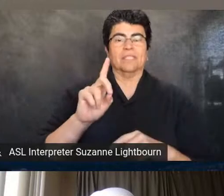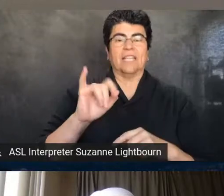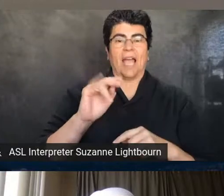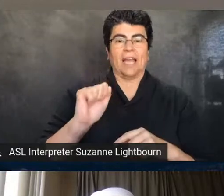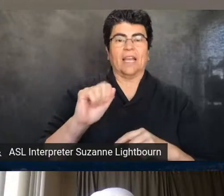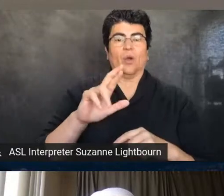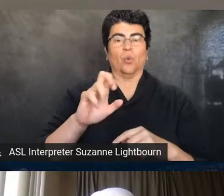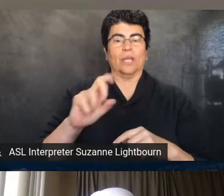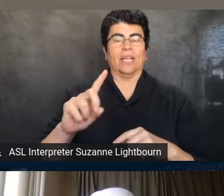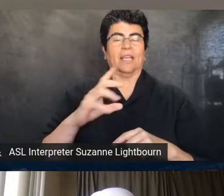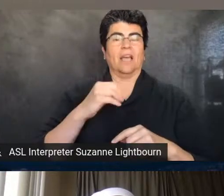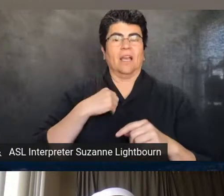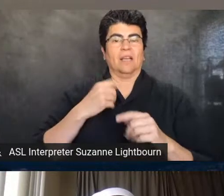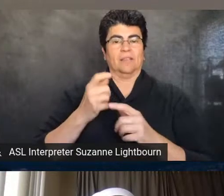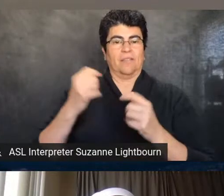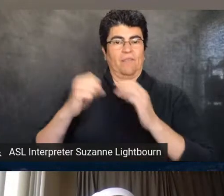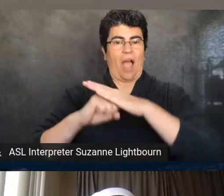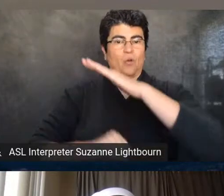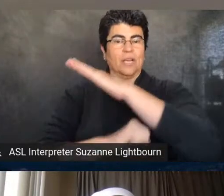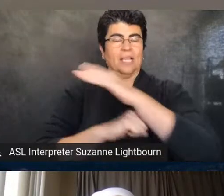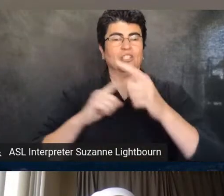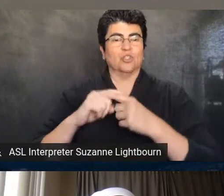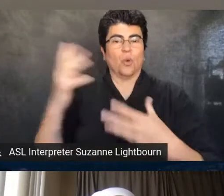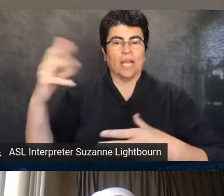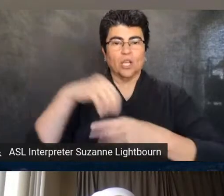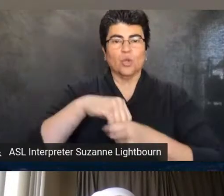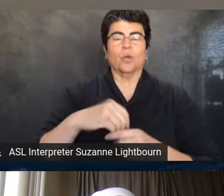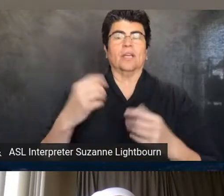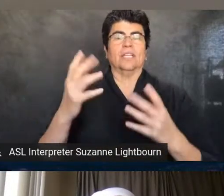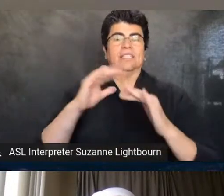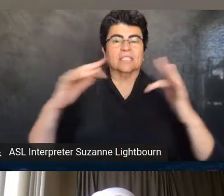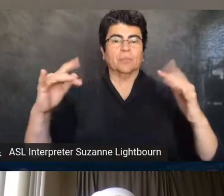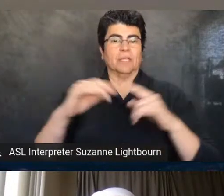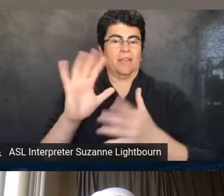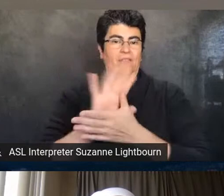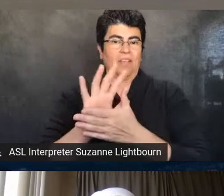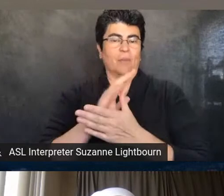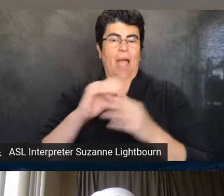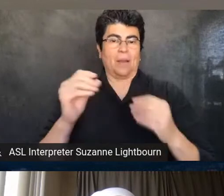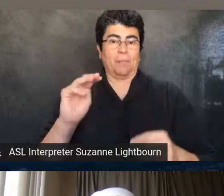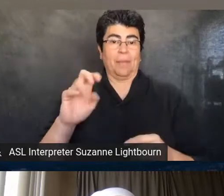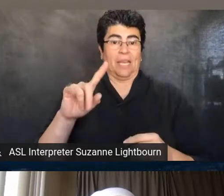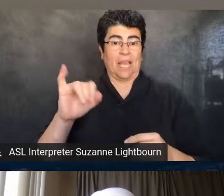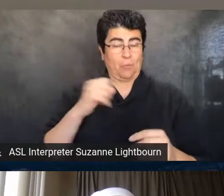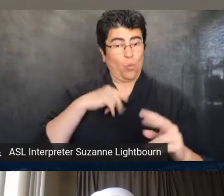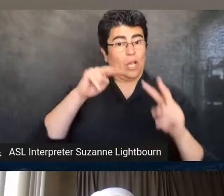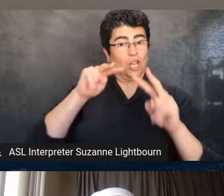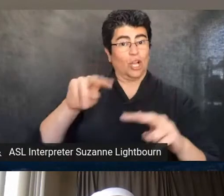for her contribution to further disability inclusion in film and media. Let's take a look at Tatiana's clip.